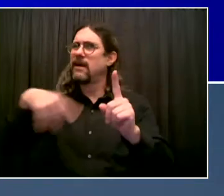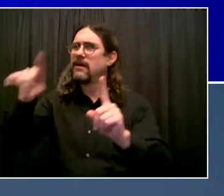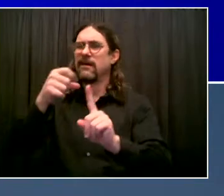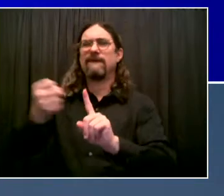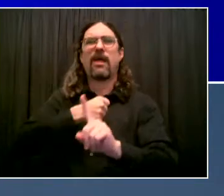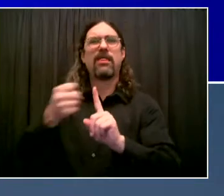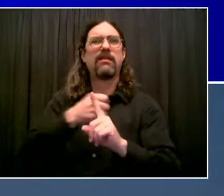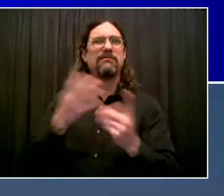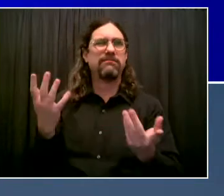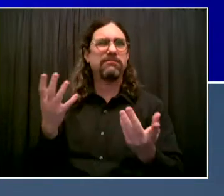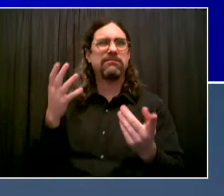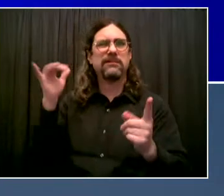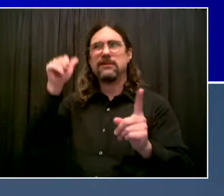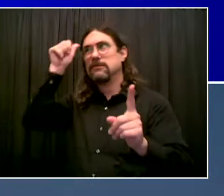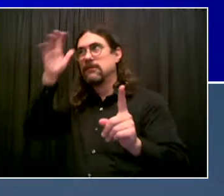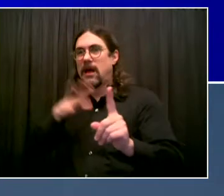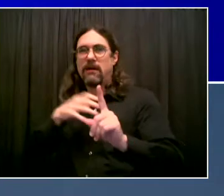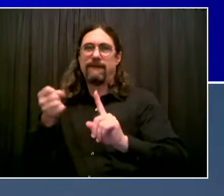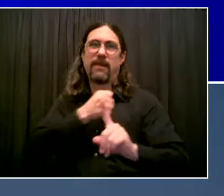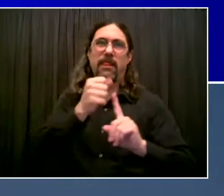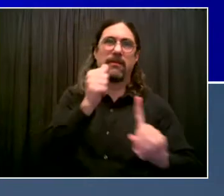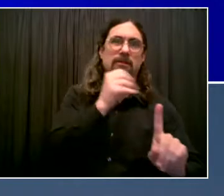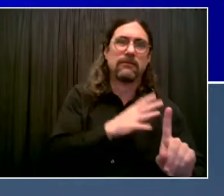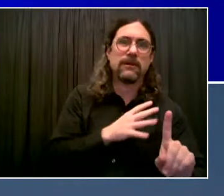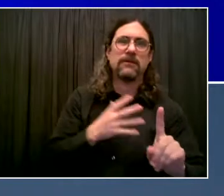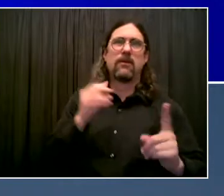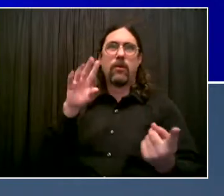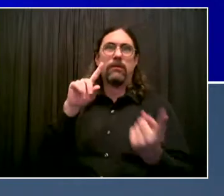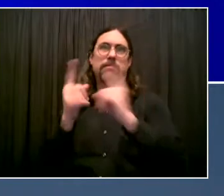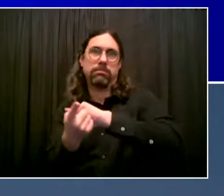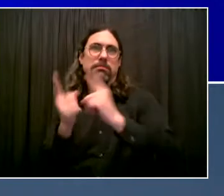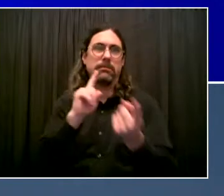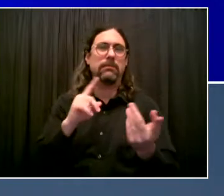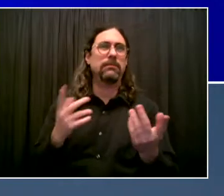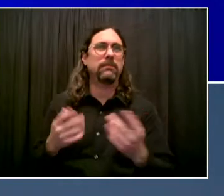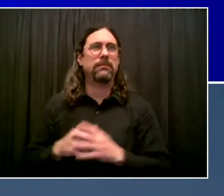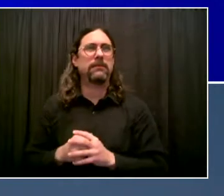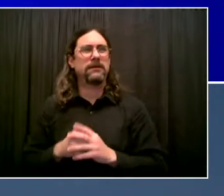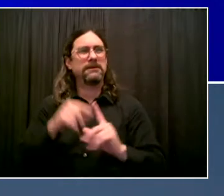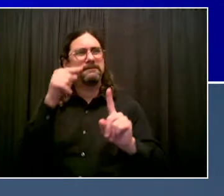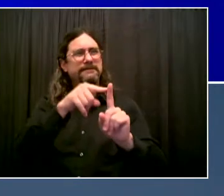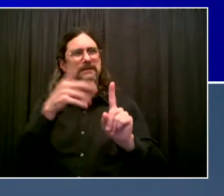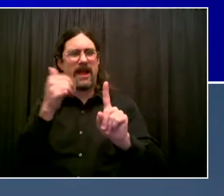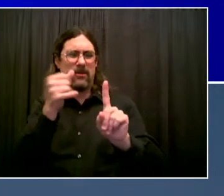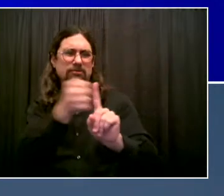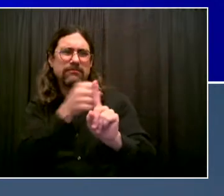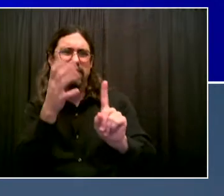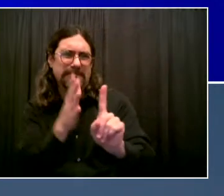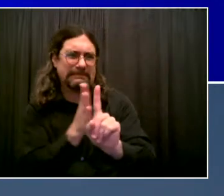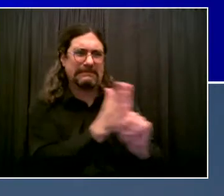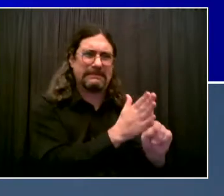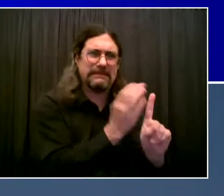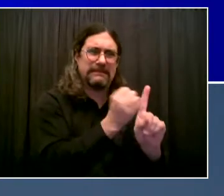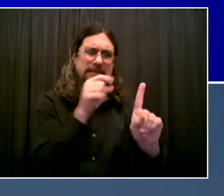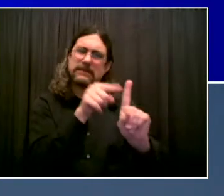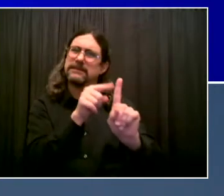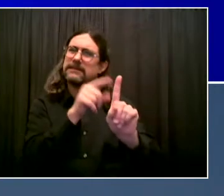WHERE THEY HAS BEEN DOMESTIC